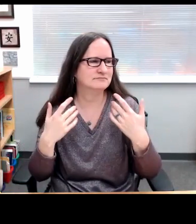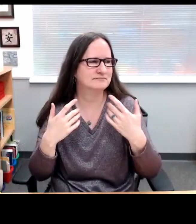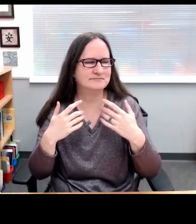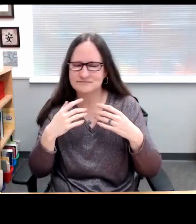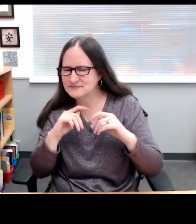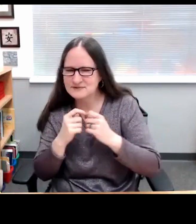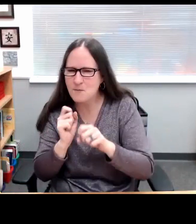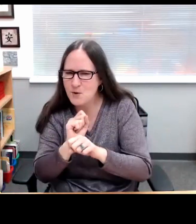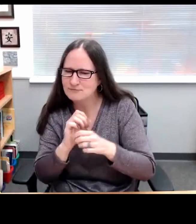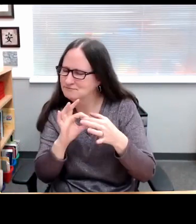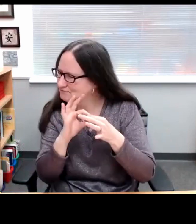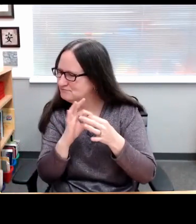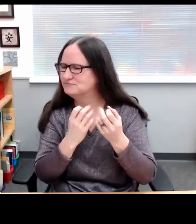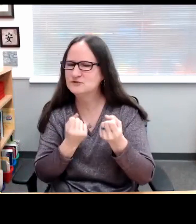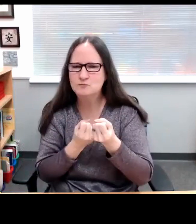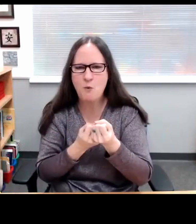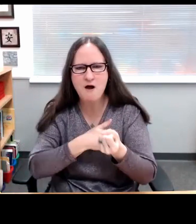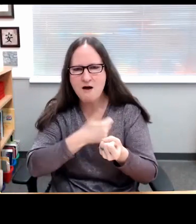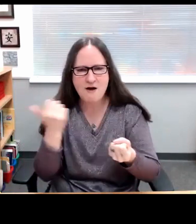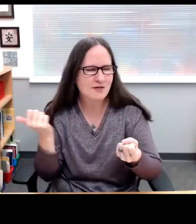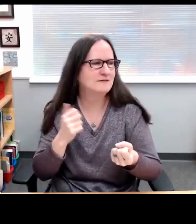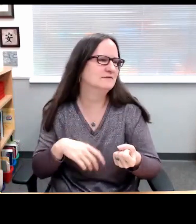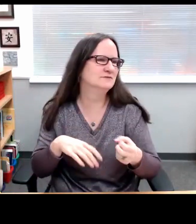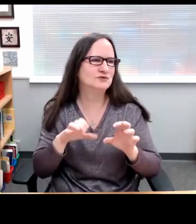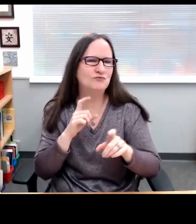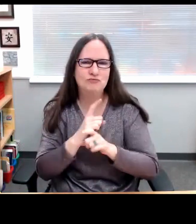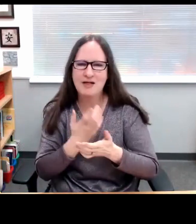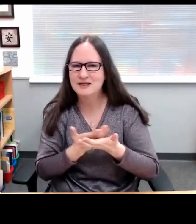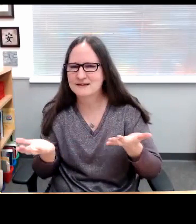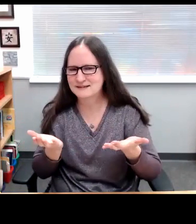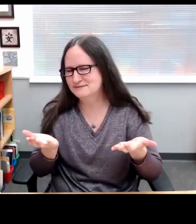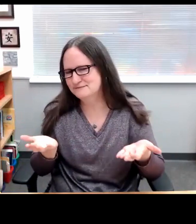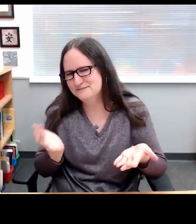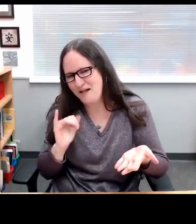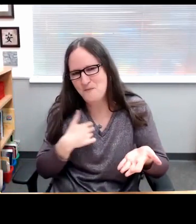more collaborative with other students and push teamwork and working with other people.